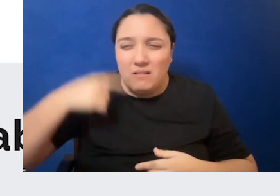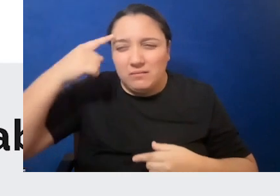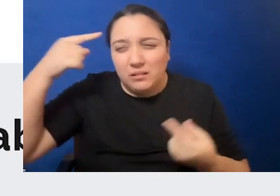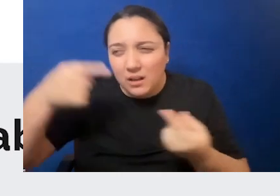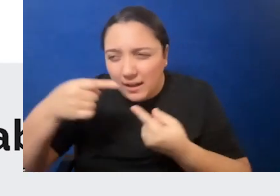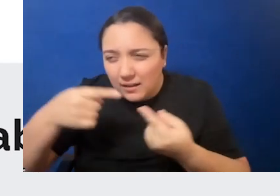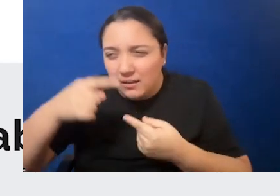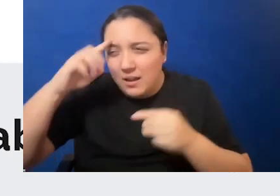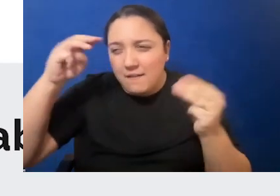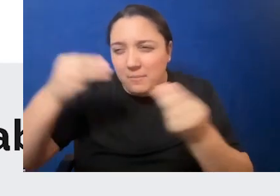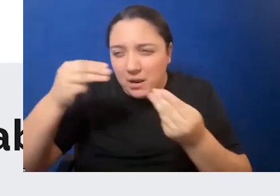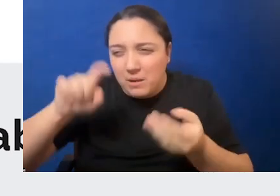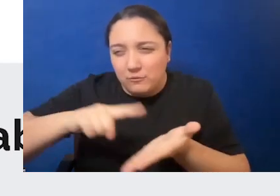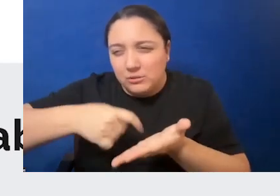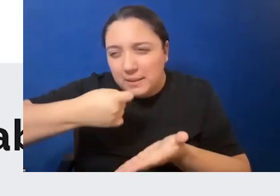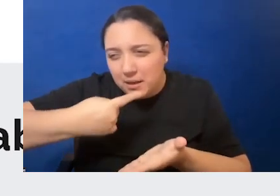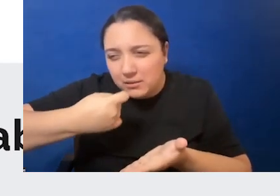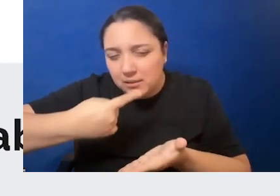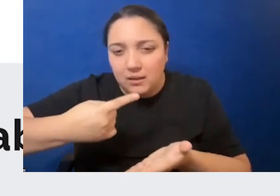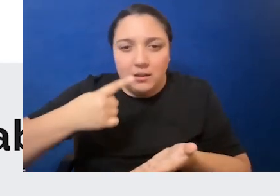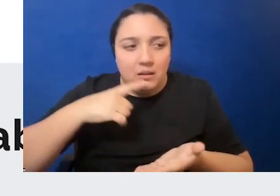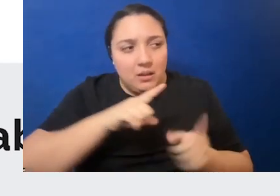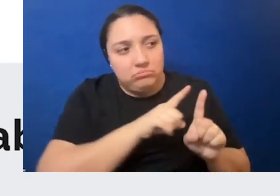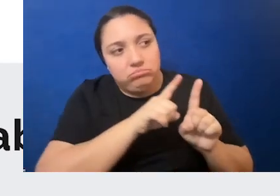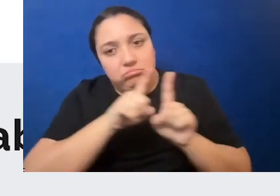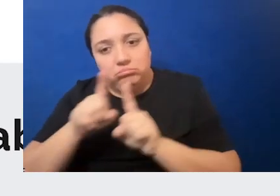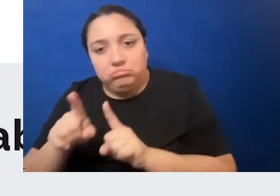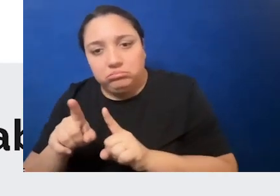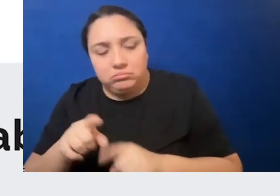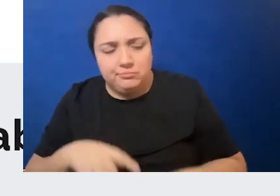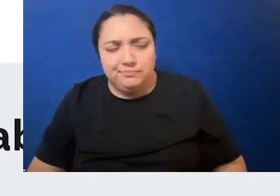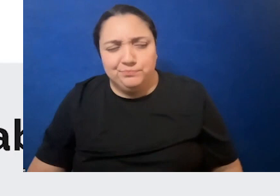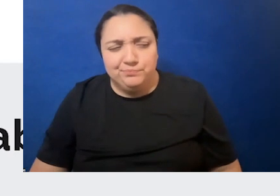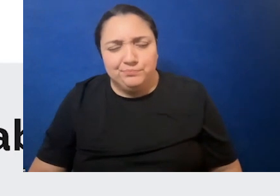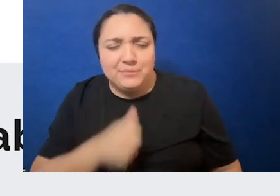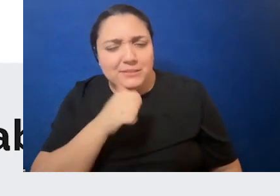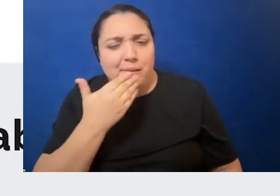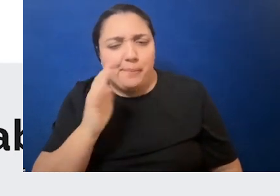I HAVE DONE IT MY KID, I HAVE A HEADACHE AND I BRING HER HOME IT